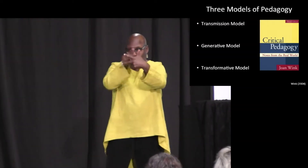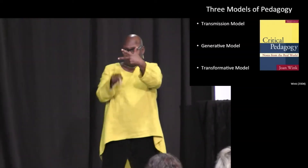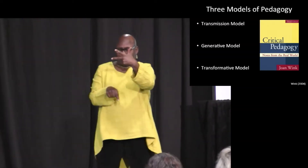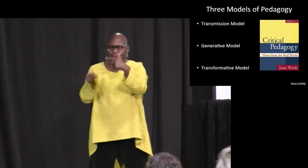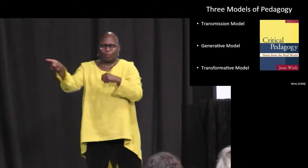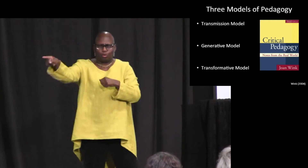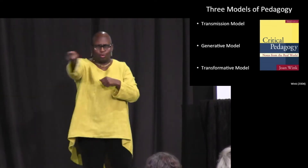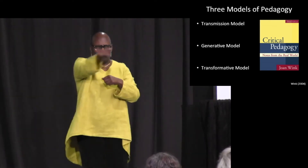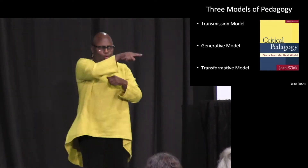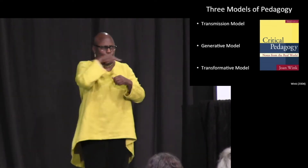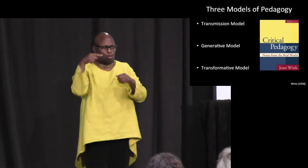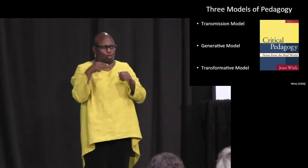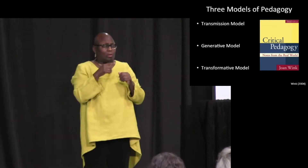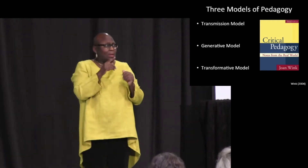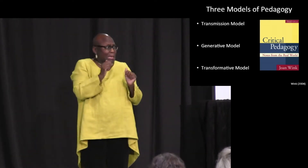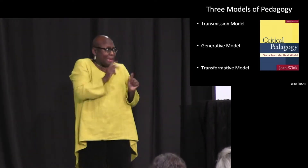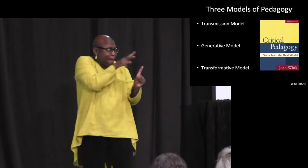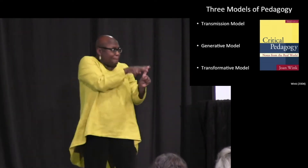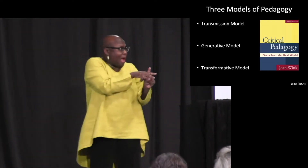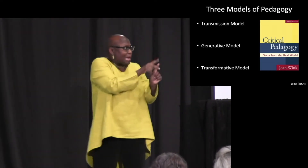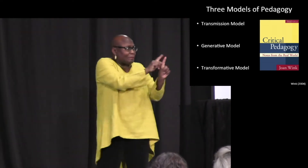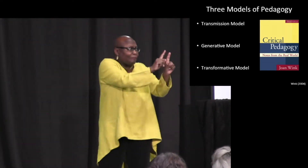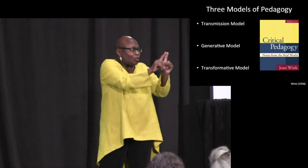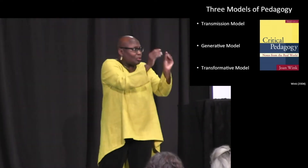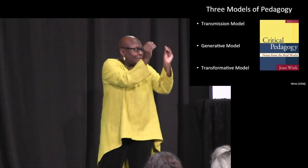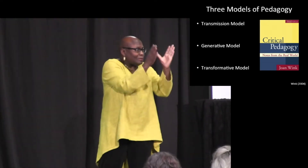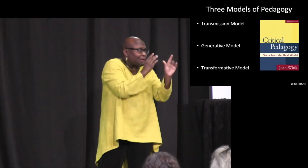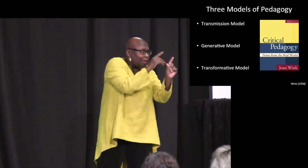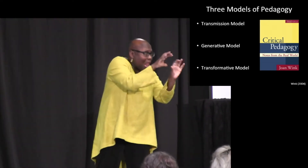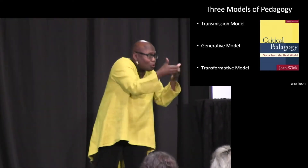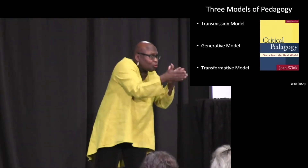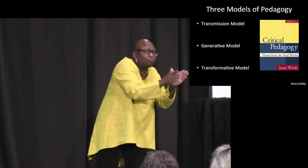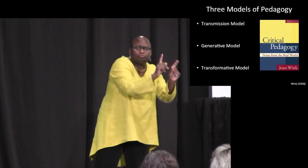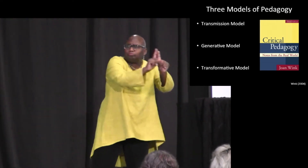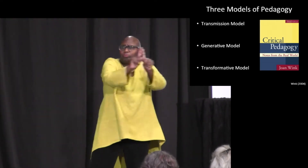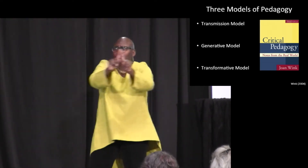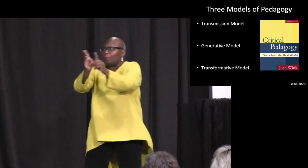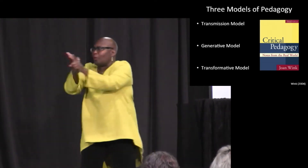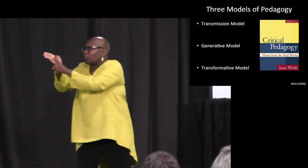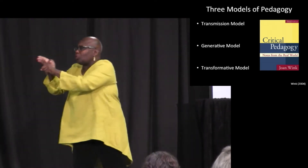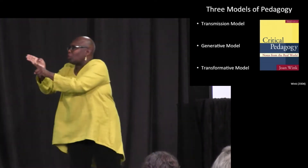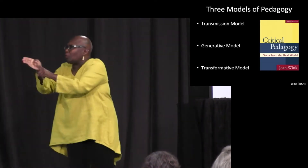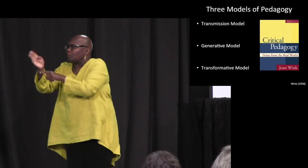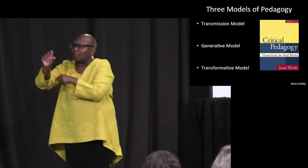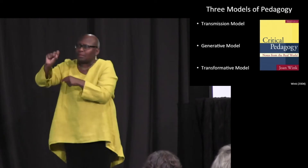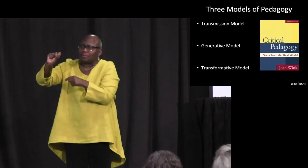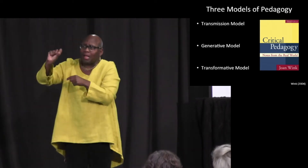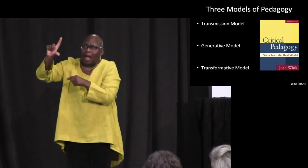Transformation has to begin with yourself and then move into the classroom.